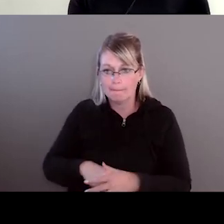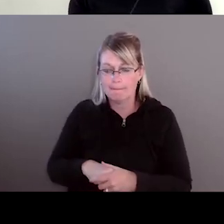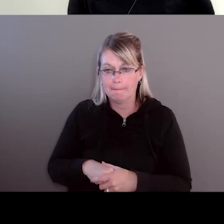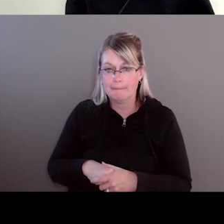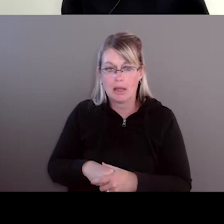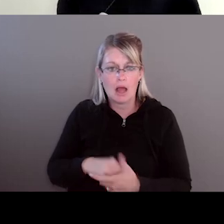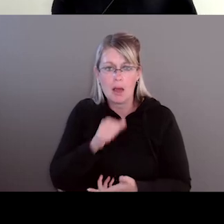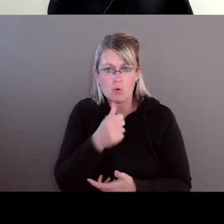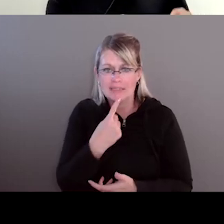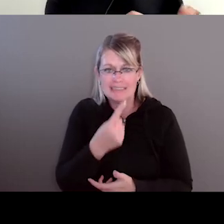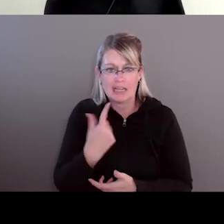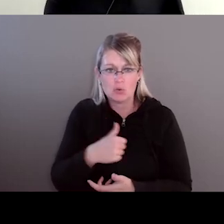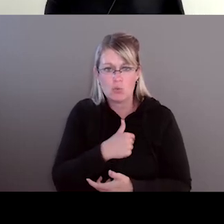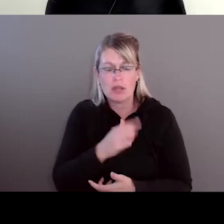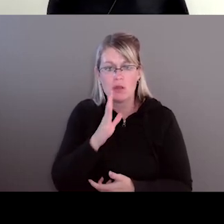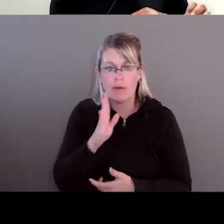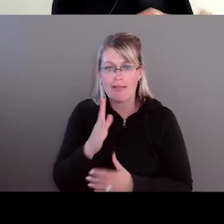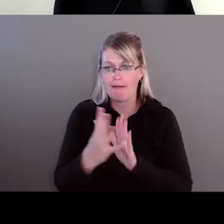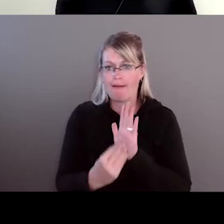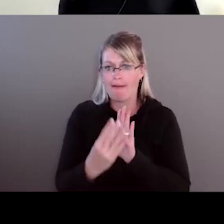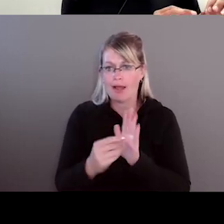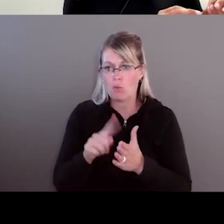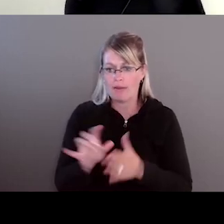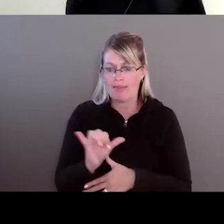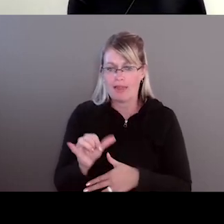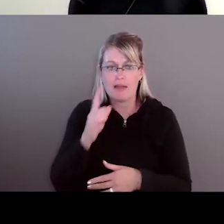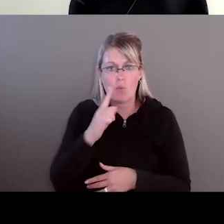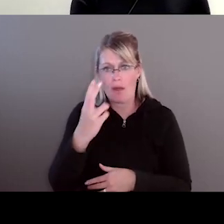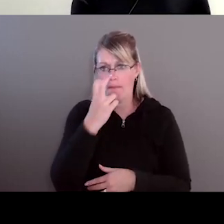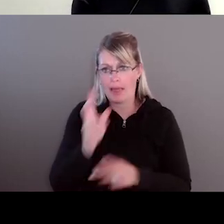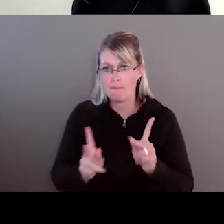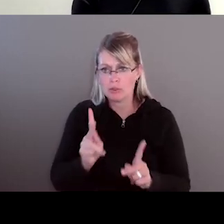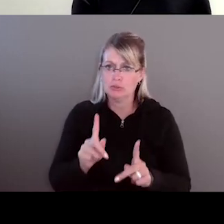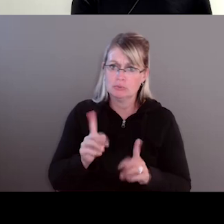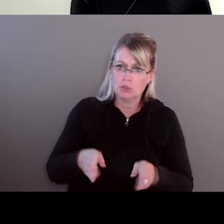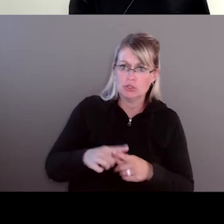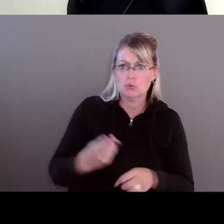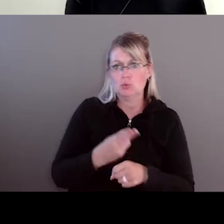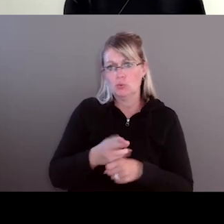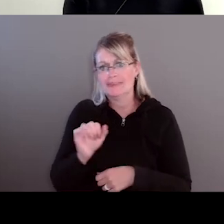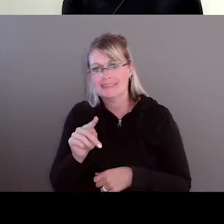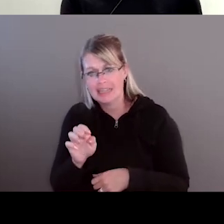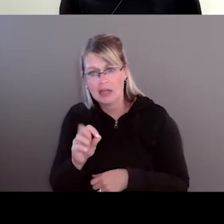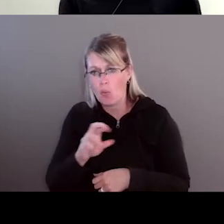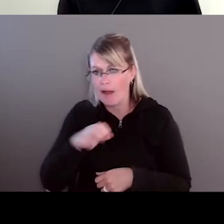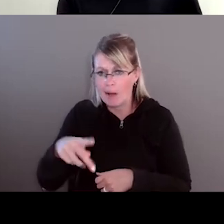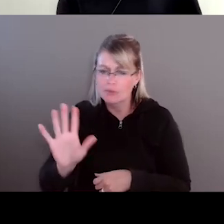say we are going to imitate what it's like for a blind person to use the site or the app, no.